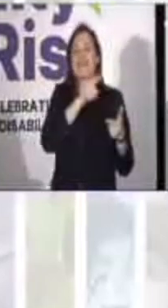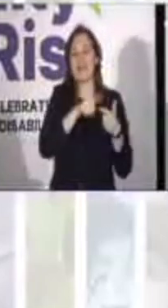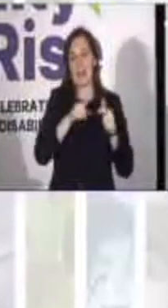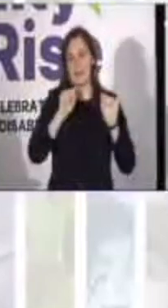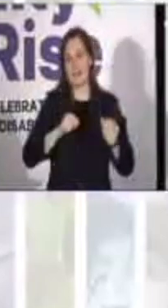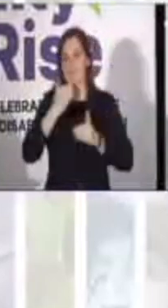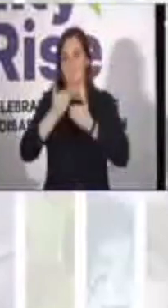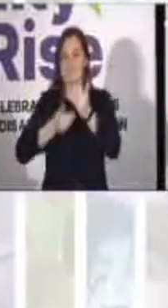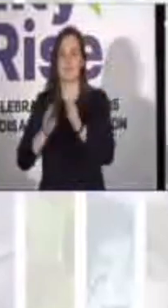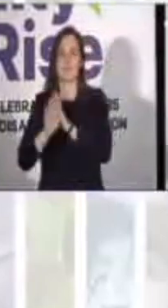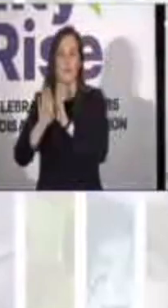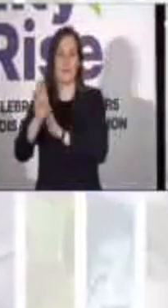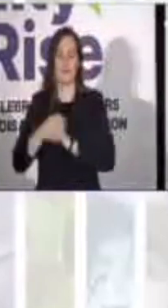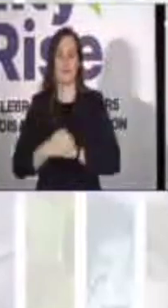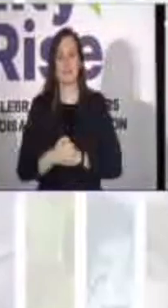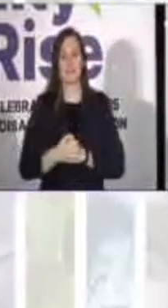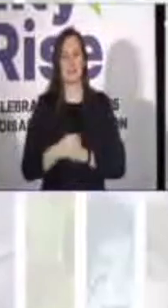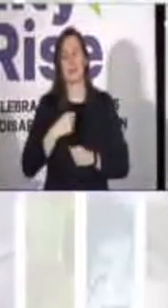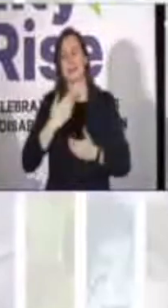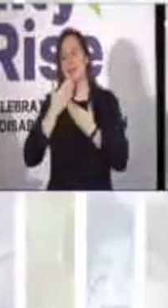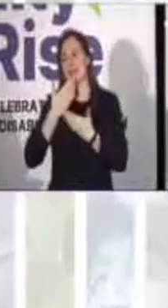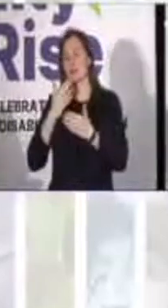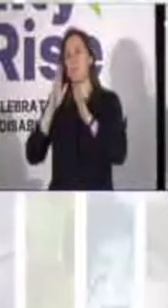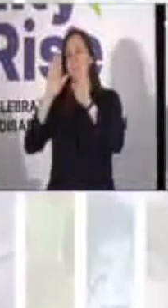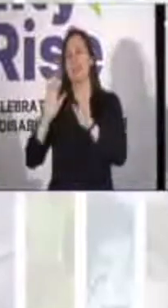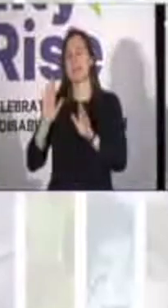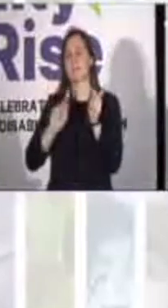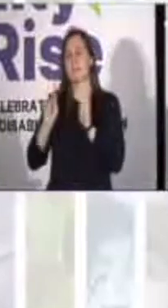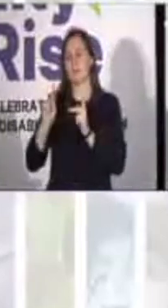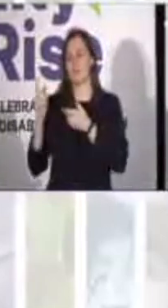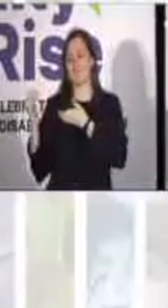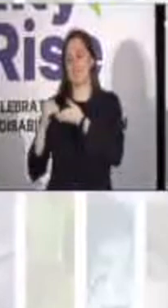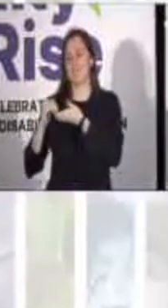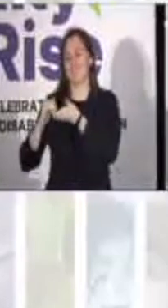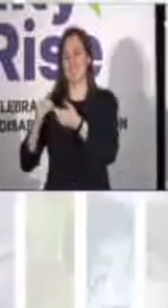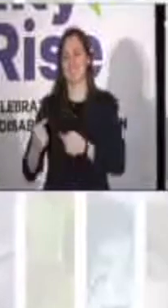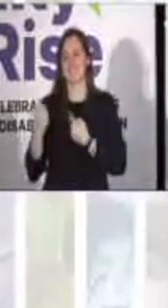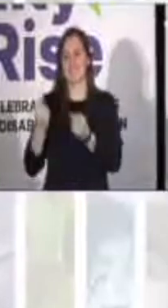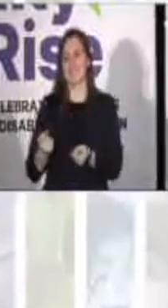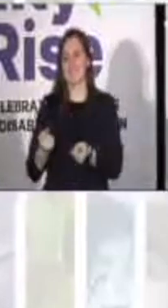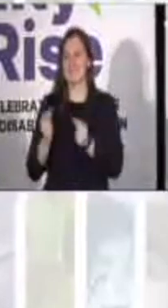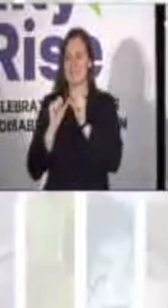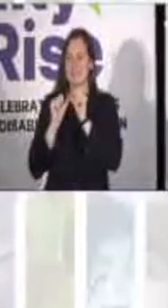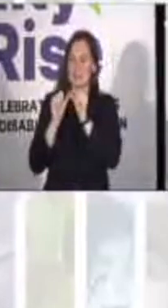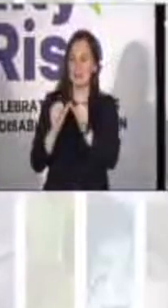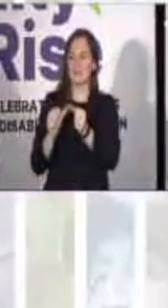FOR THE INCREDIBLE PEOPLE WHO HAVE BEEN A PART OF THE JOURNEY AND CONTINUE TO BE A PART OF THE JOURNEY TODAY AND ONWARD.